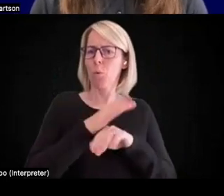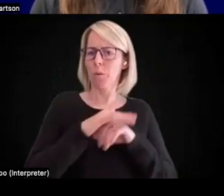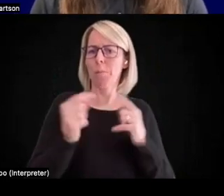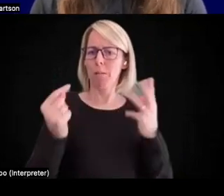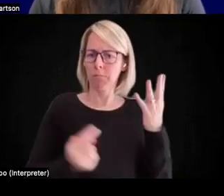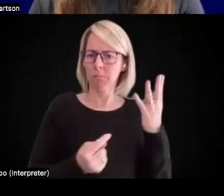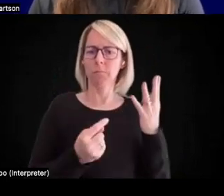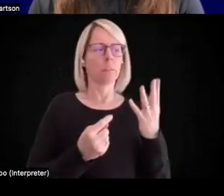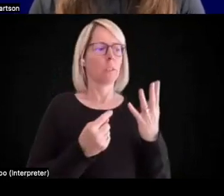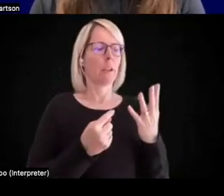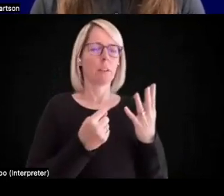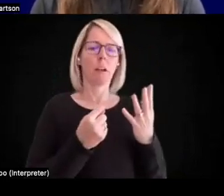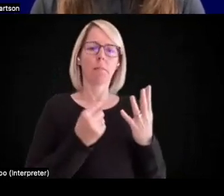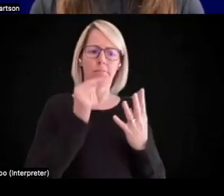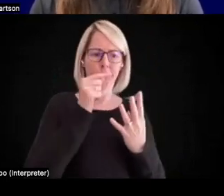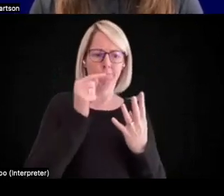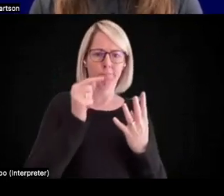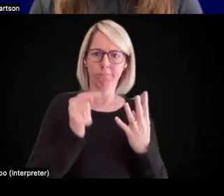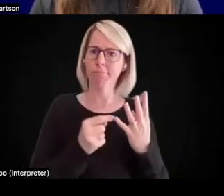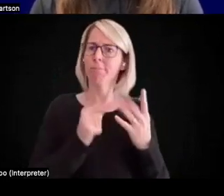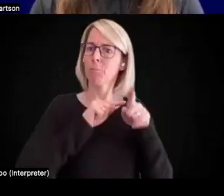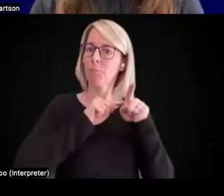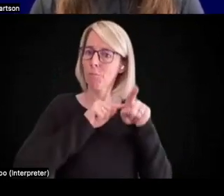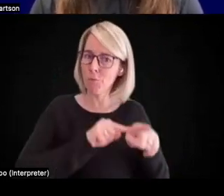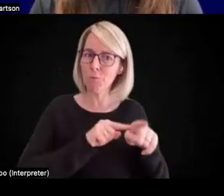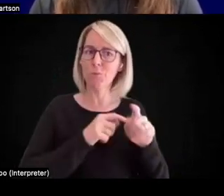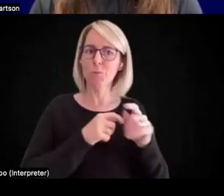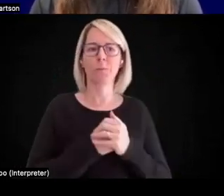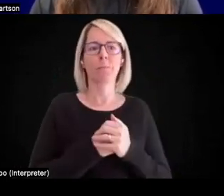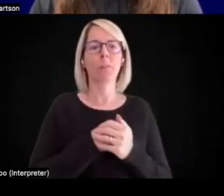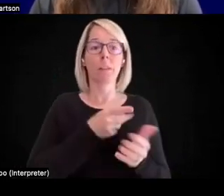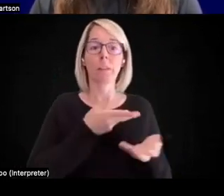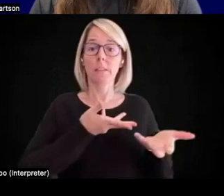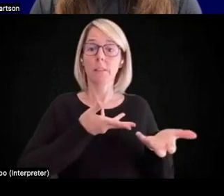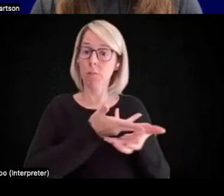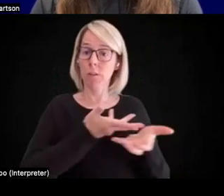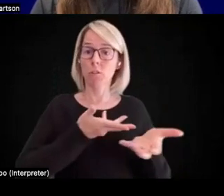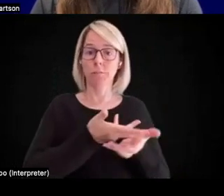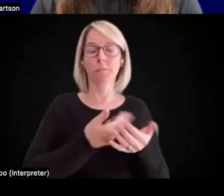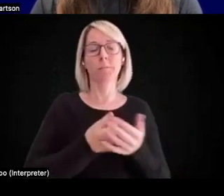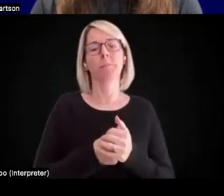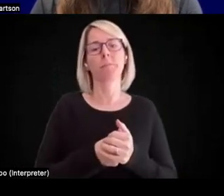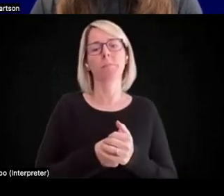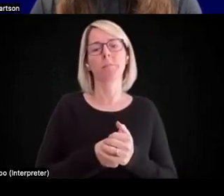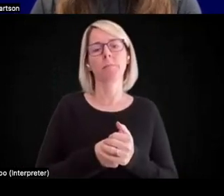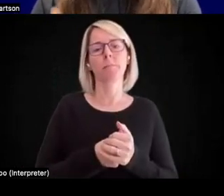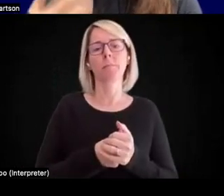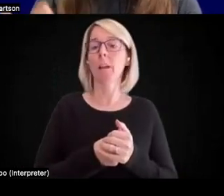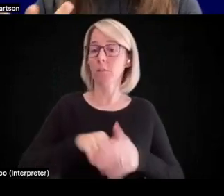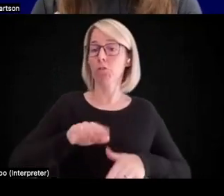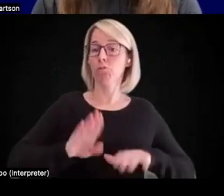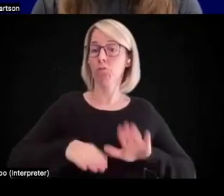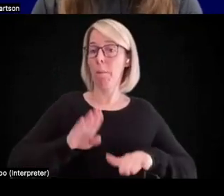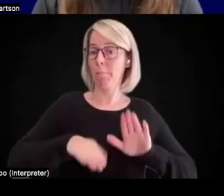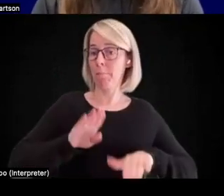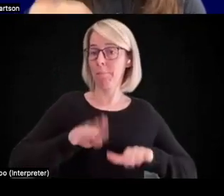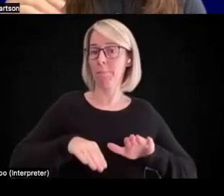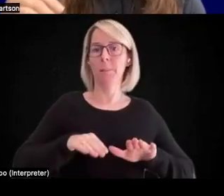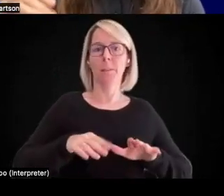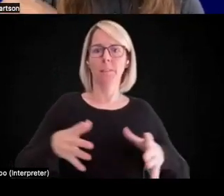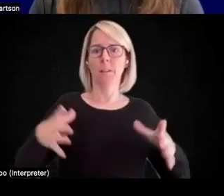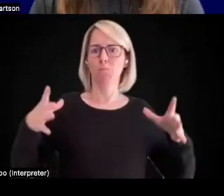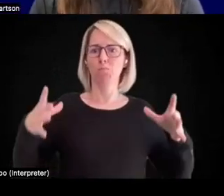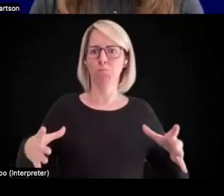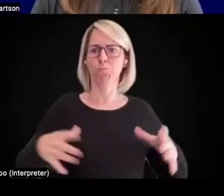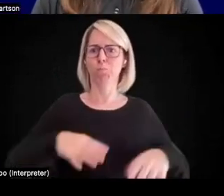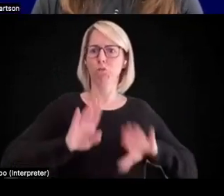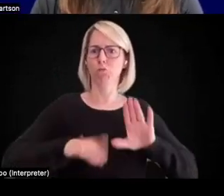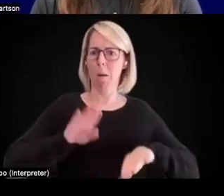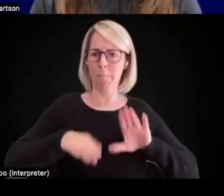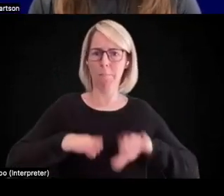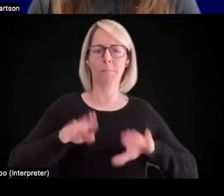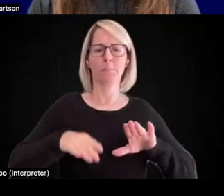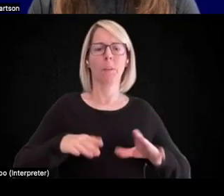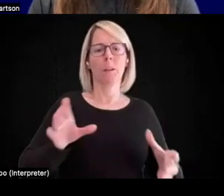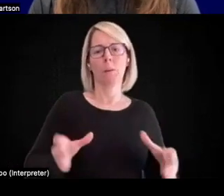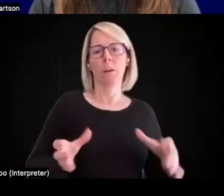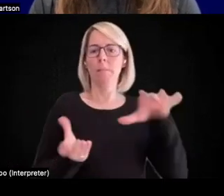in this interaction, which is sharing a drum, we have a massive drum sitting on its side on a